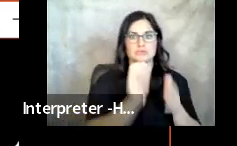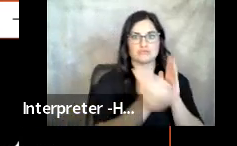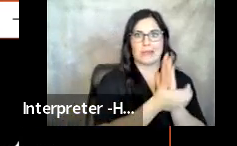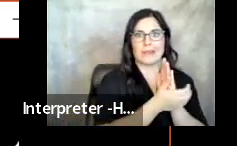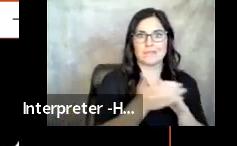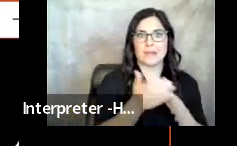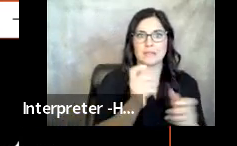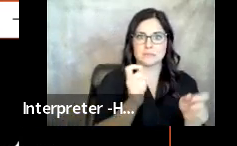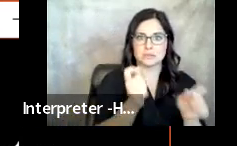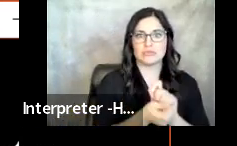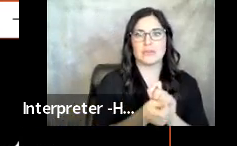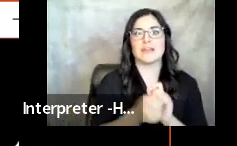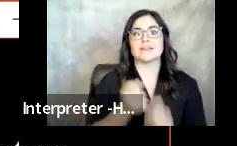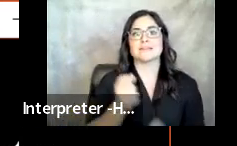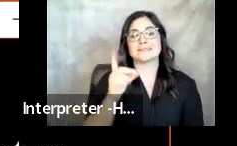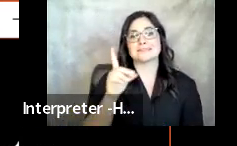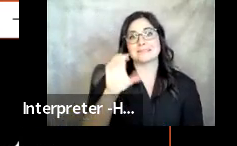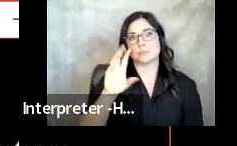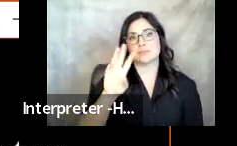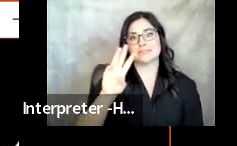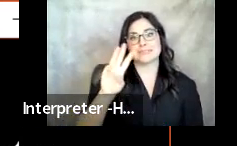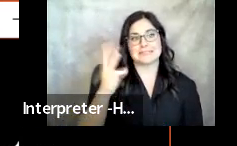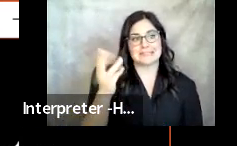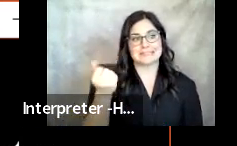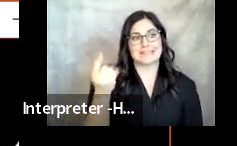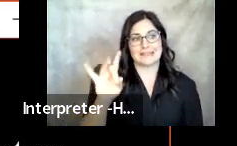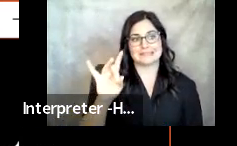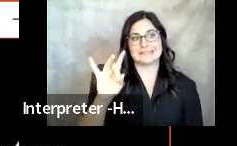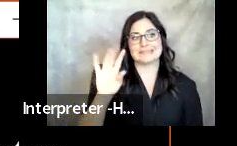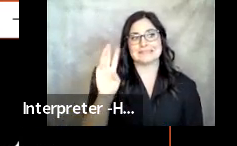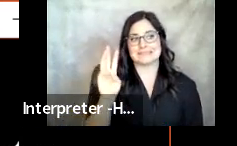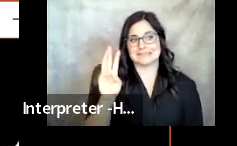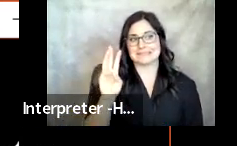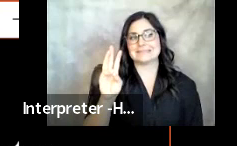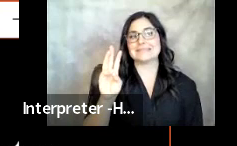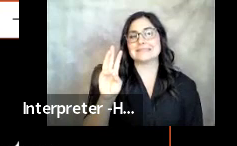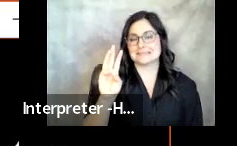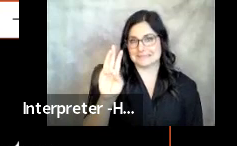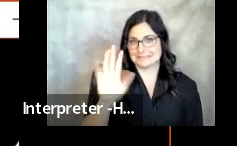December six, 1865. Now you don't have to be